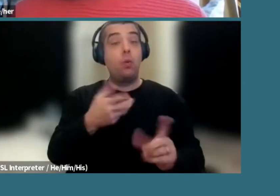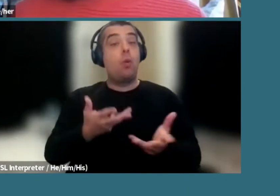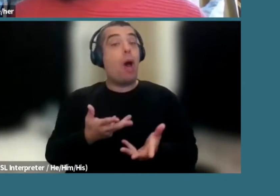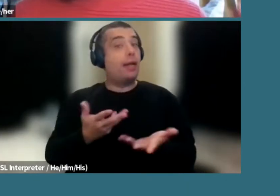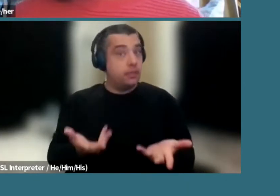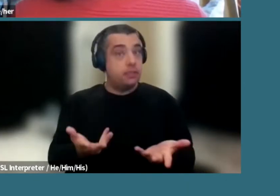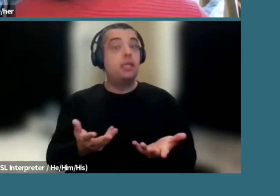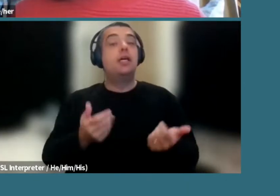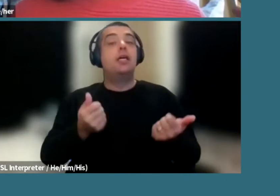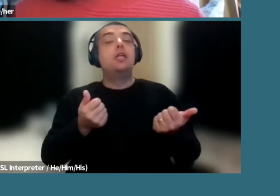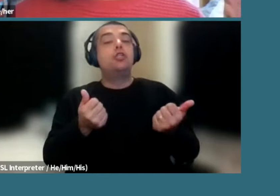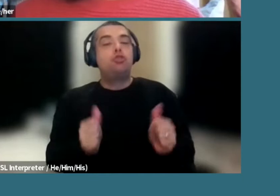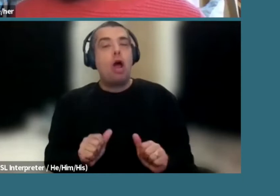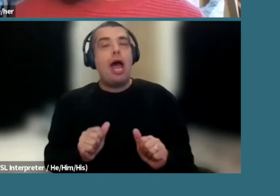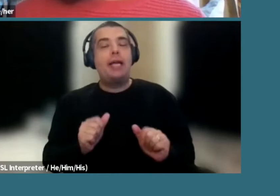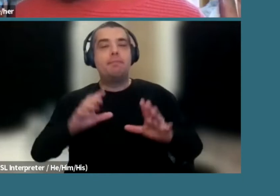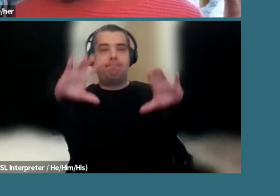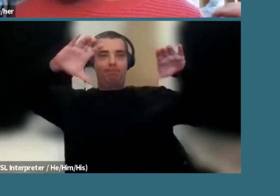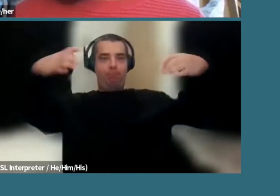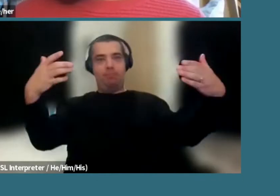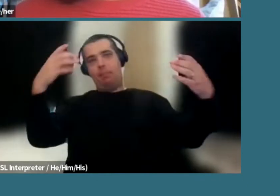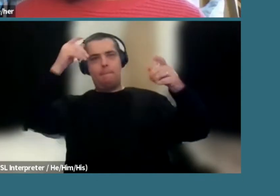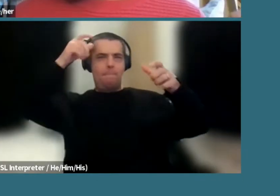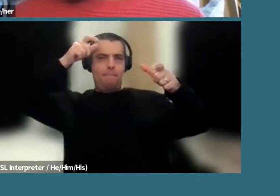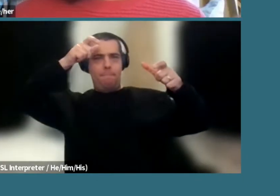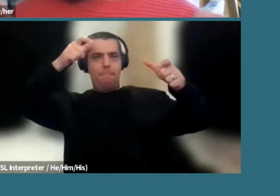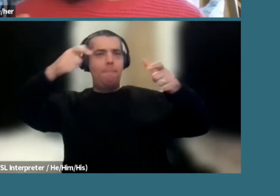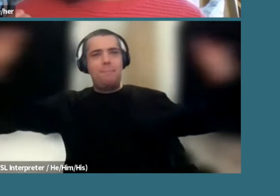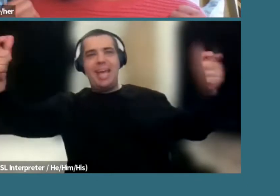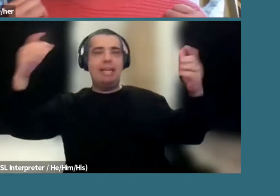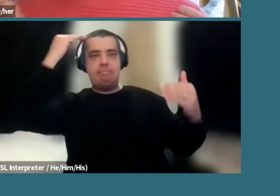to draw from this huge well of knowledge that already exists within poetry, right?